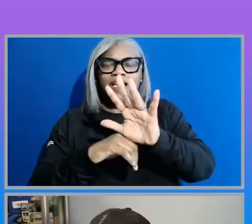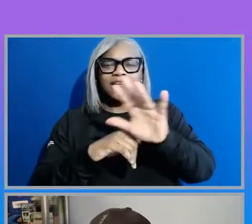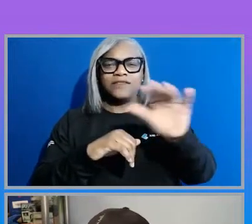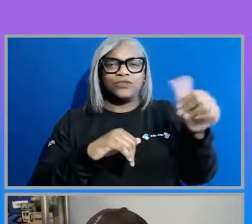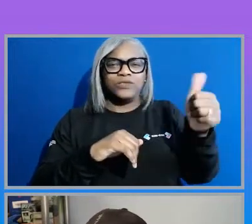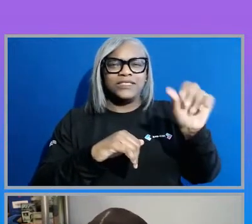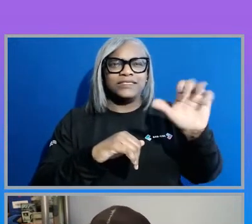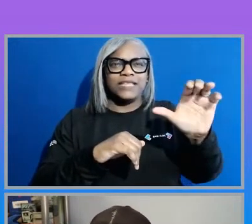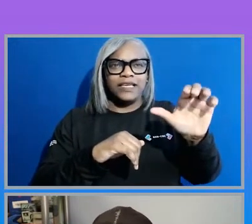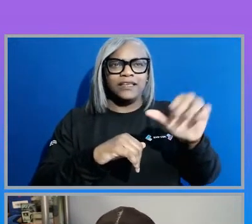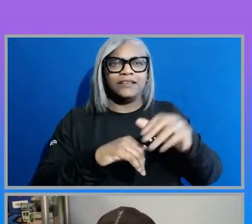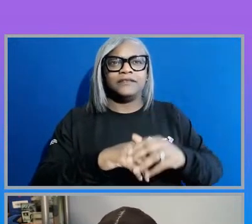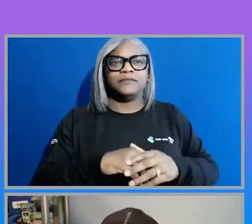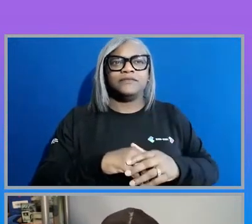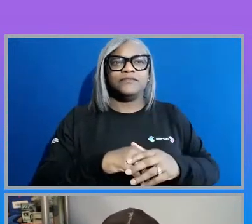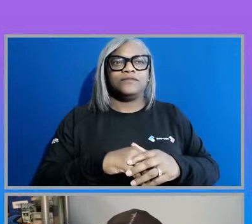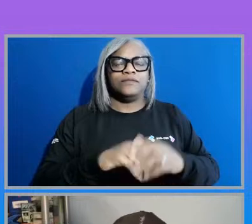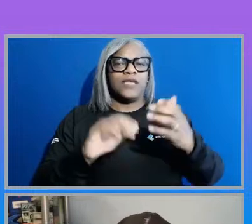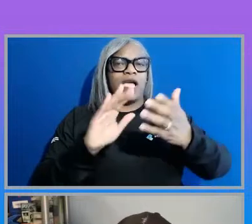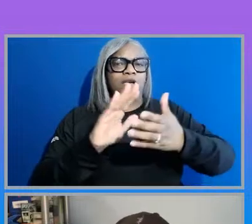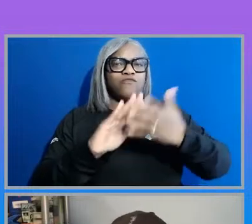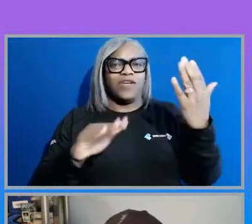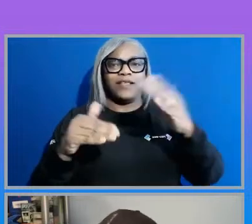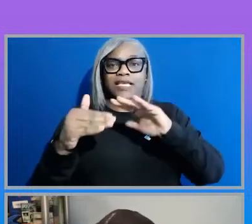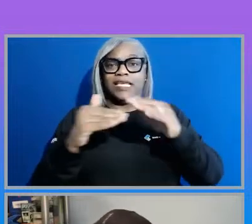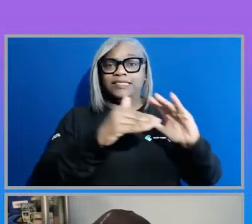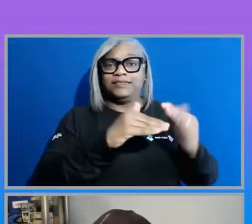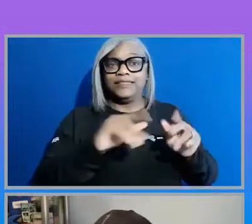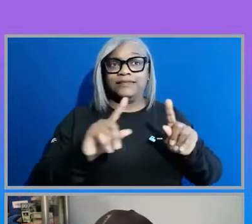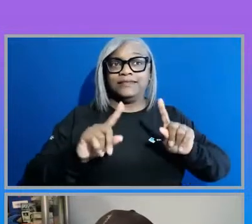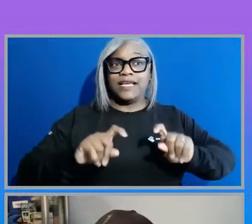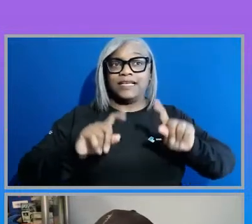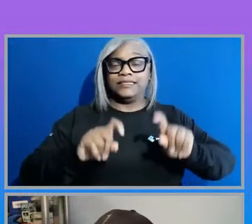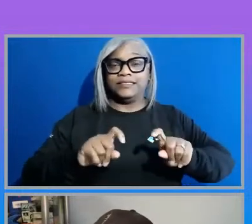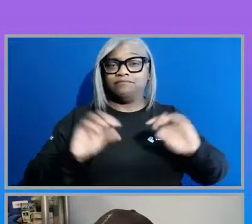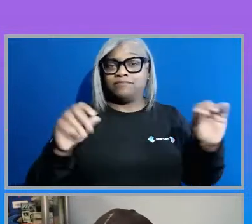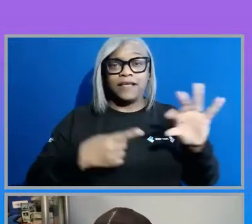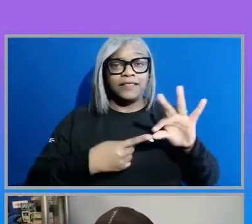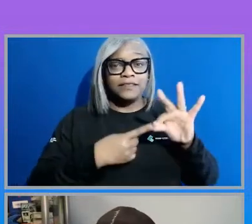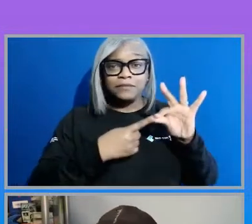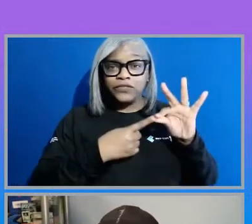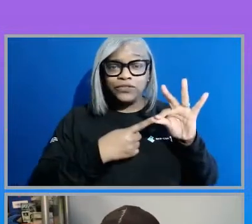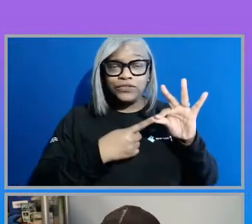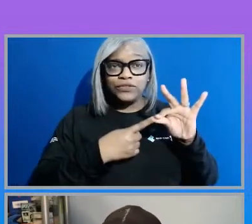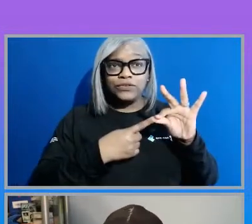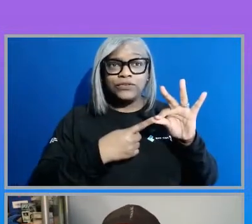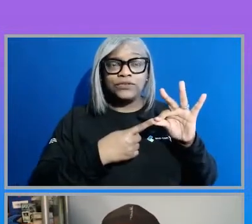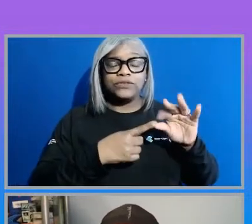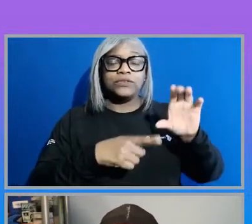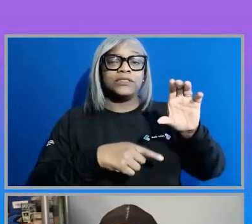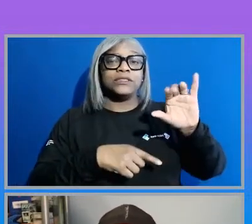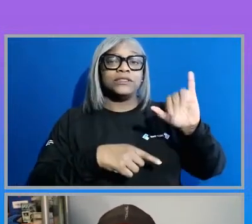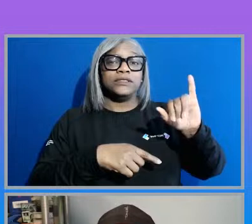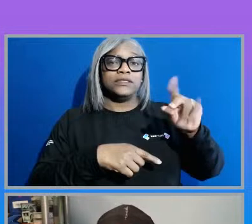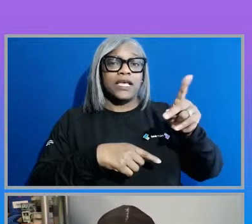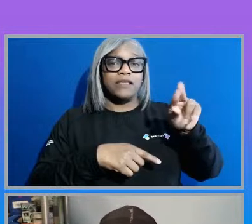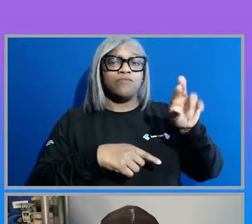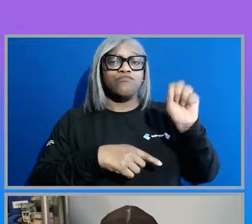10s. So I'm going to run my end to end test as I would normally. I'm not doing anything special,